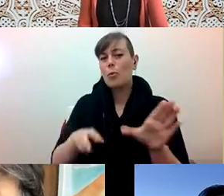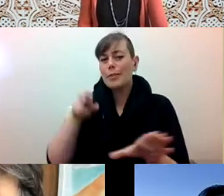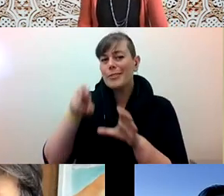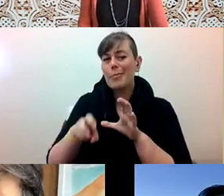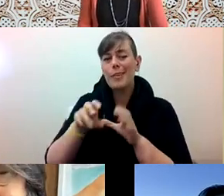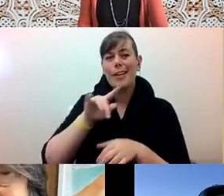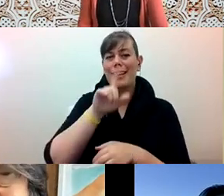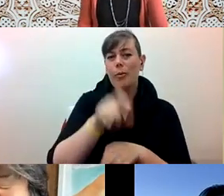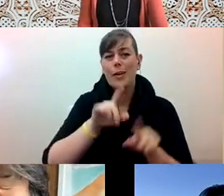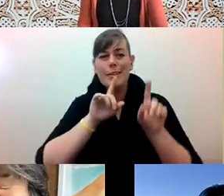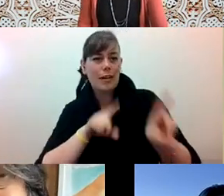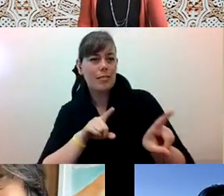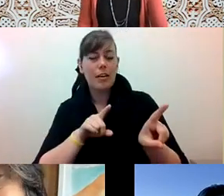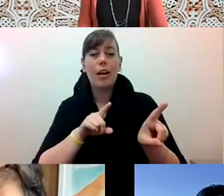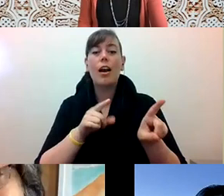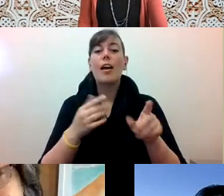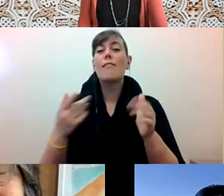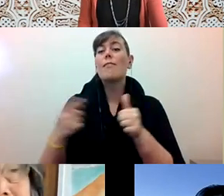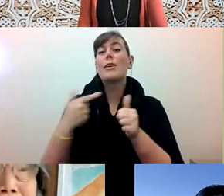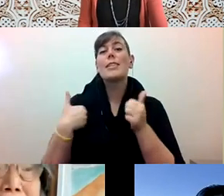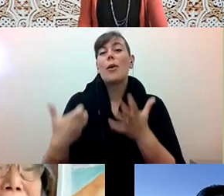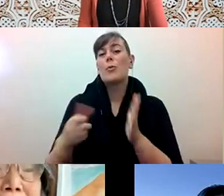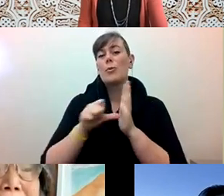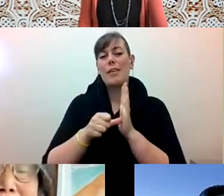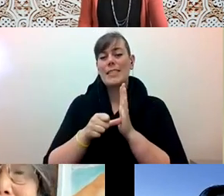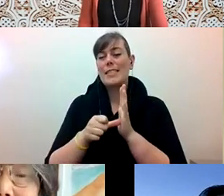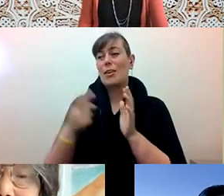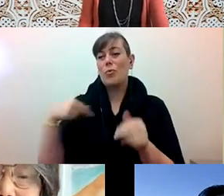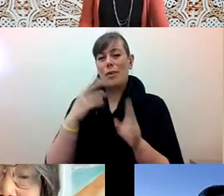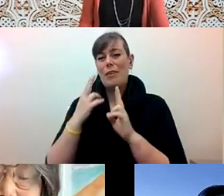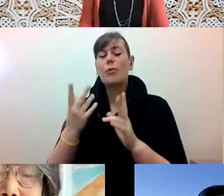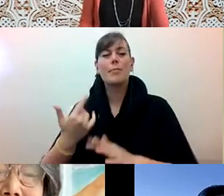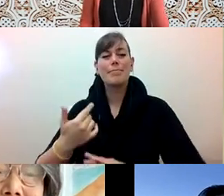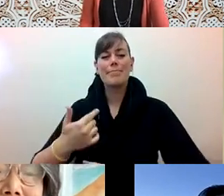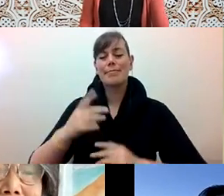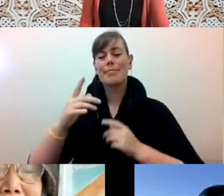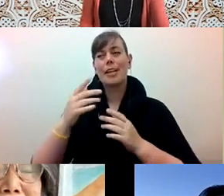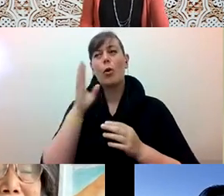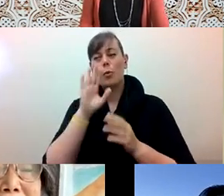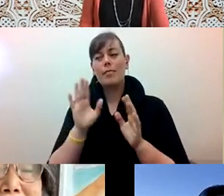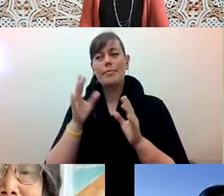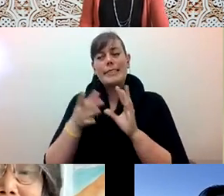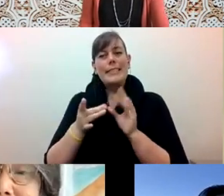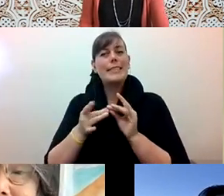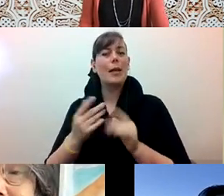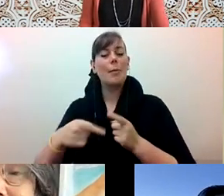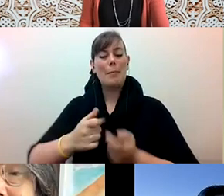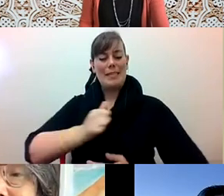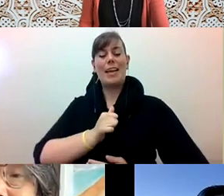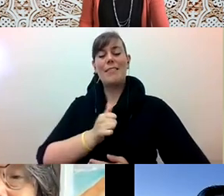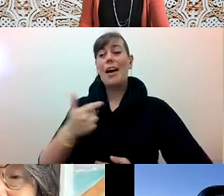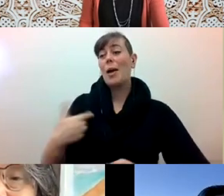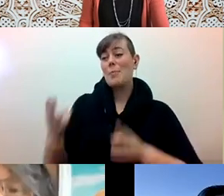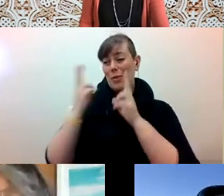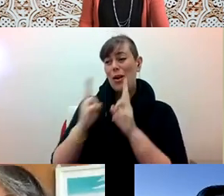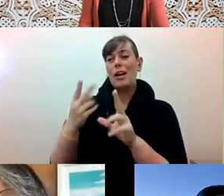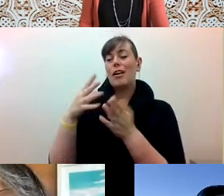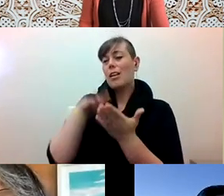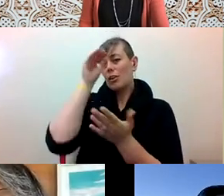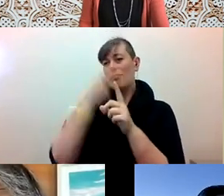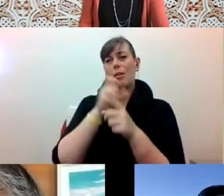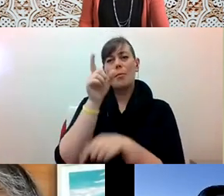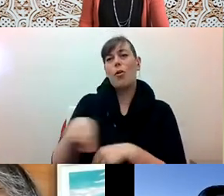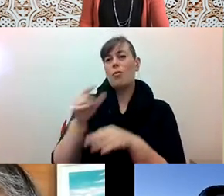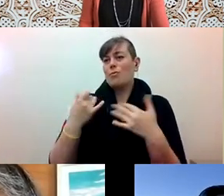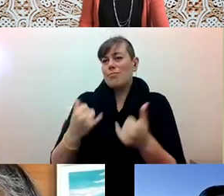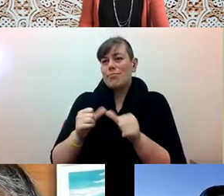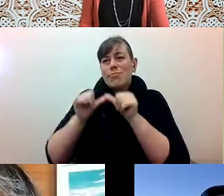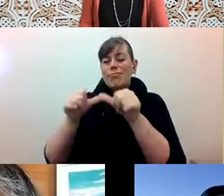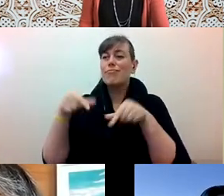Kyle Livie (he/him/his): how deeply honored we are. I'll speak for myself, I'll speak from the I, how deeply honored I am to learn from all of you today and continue this conversation in the Queue with the Q and A.